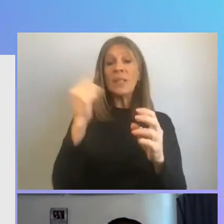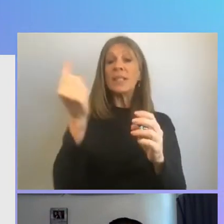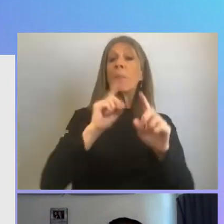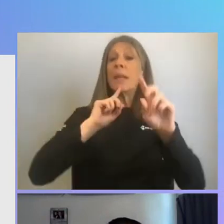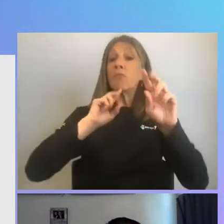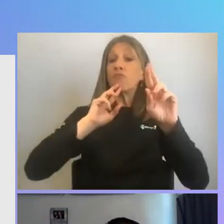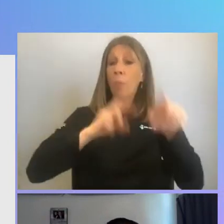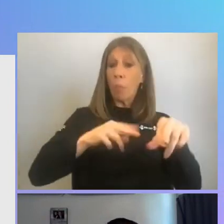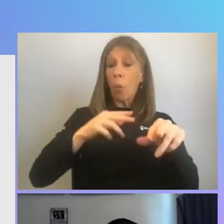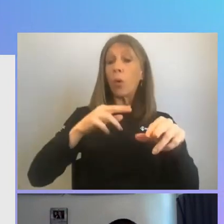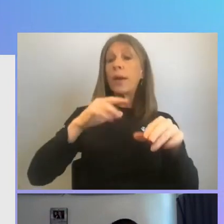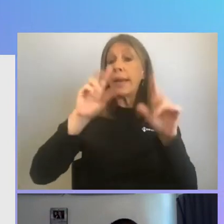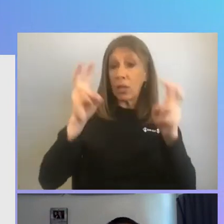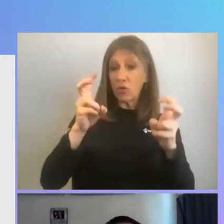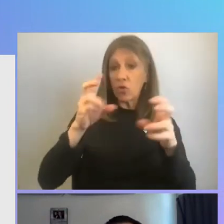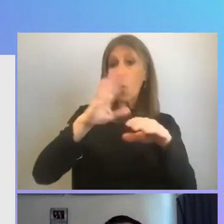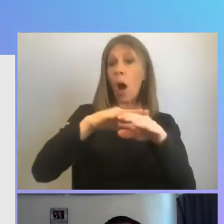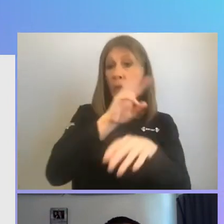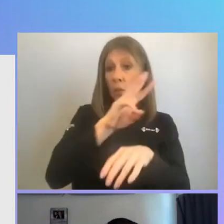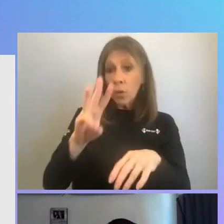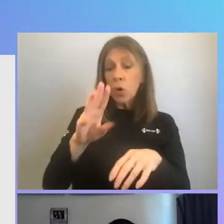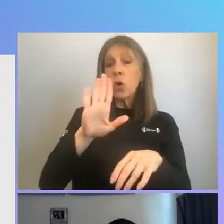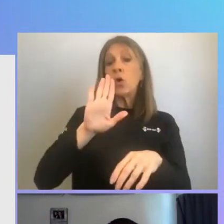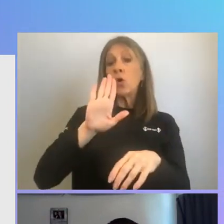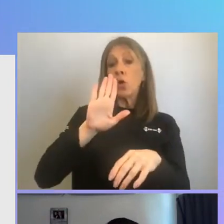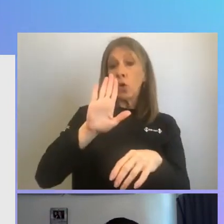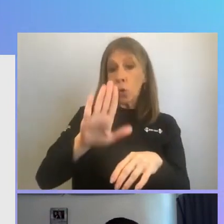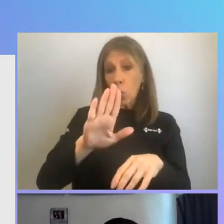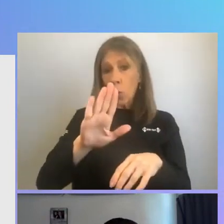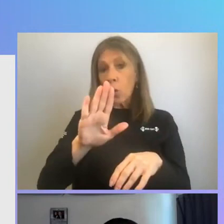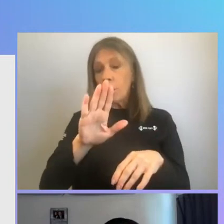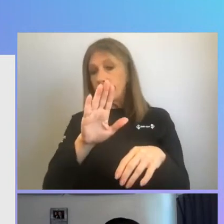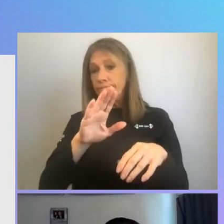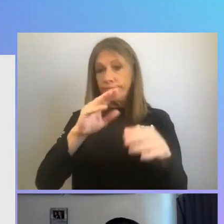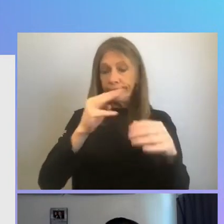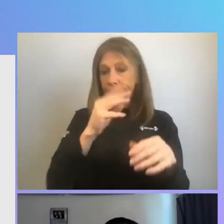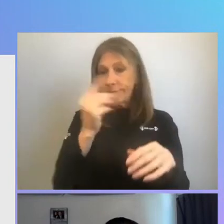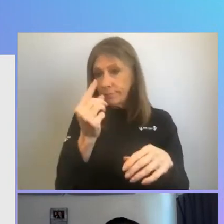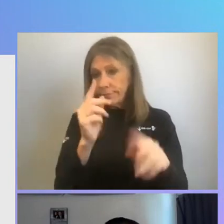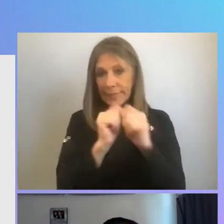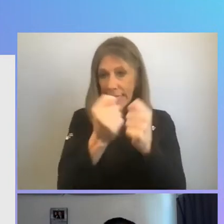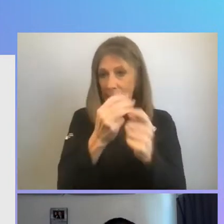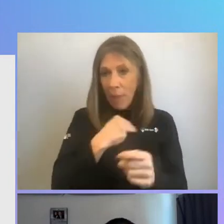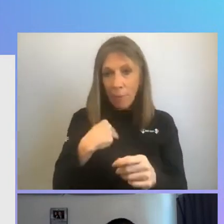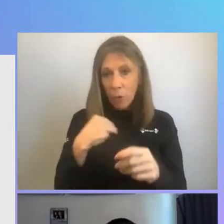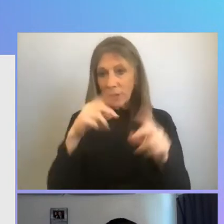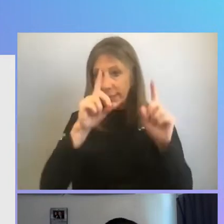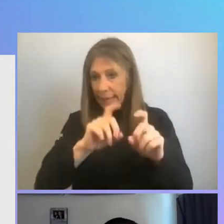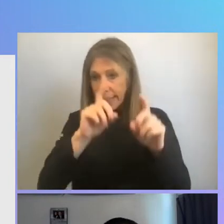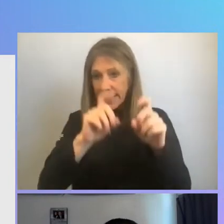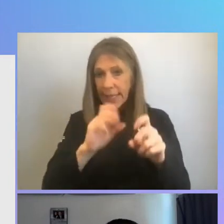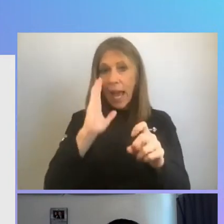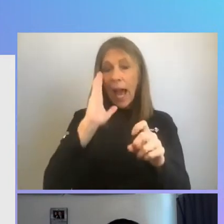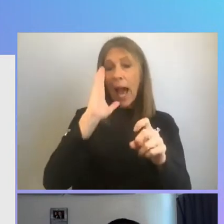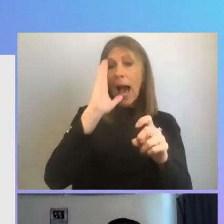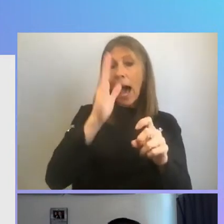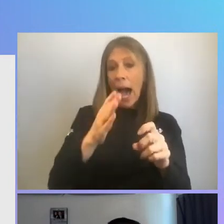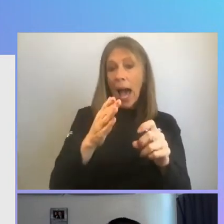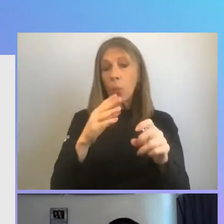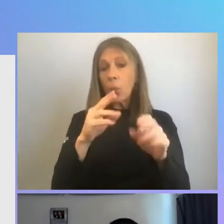issue on the site. Your QA team member is going and testing, and I'll capture the least amount of information possible that a